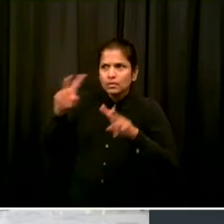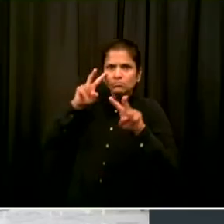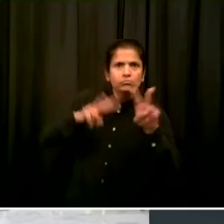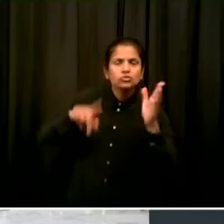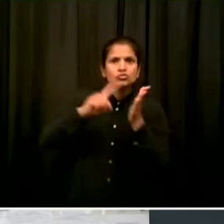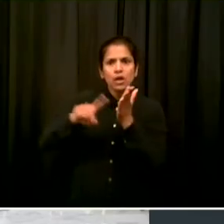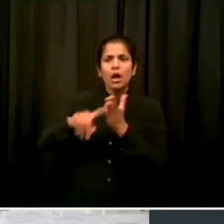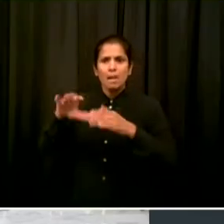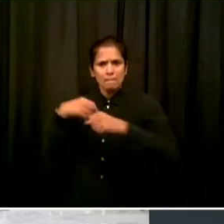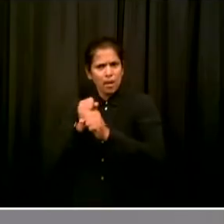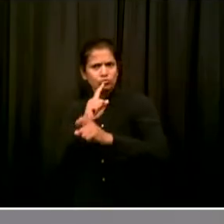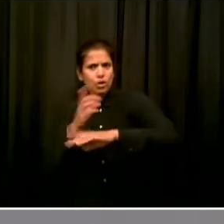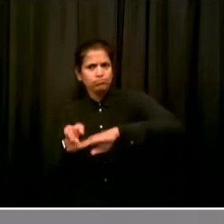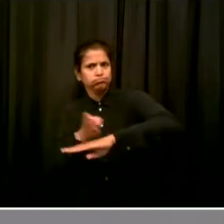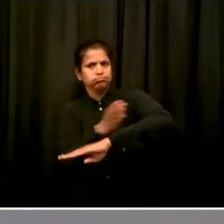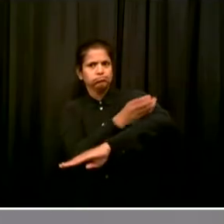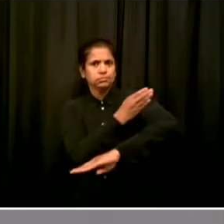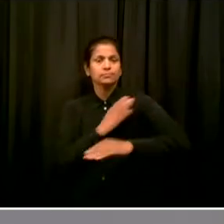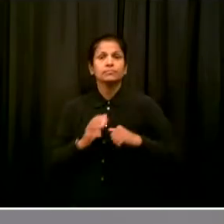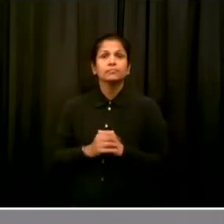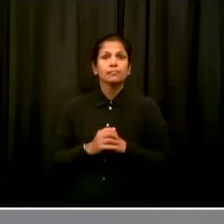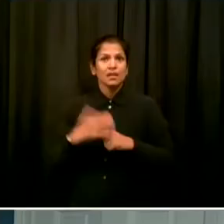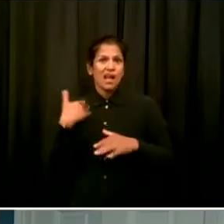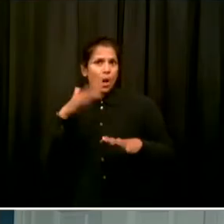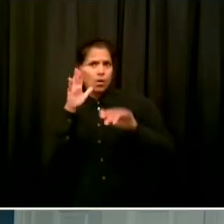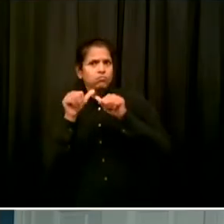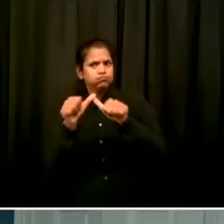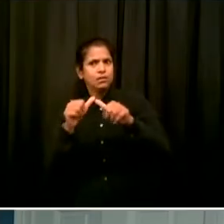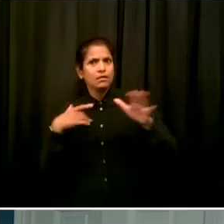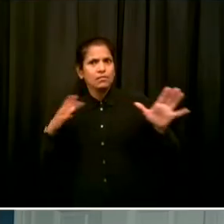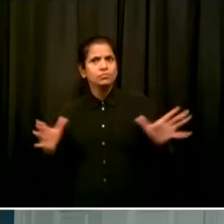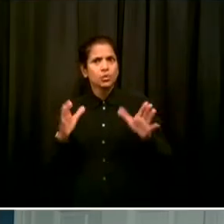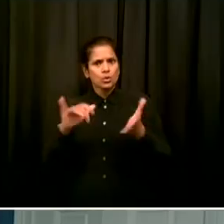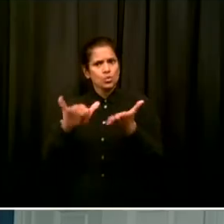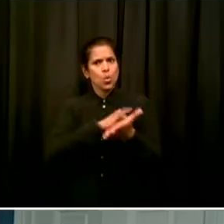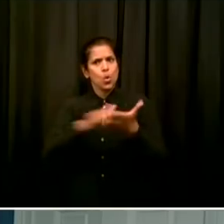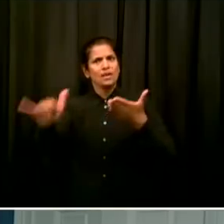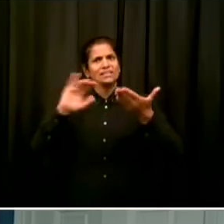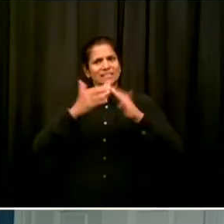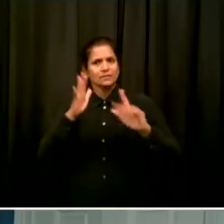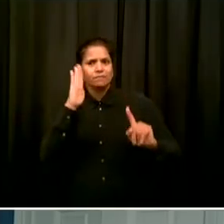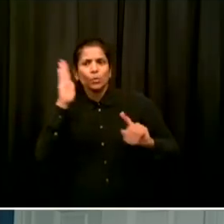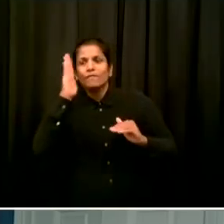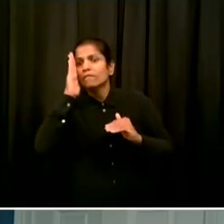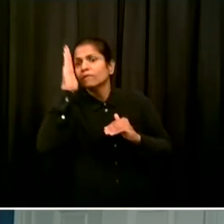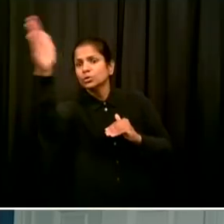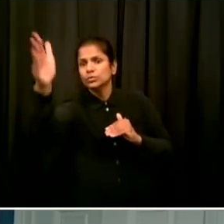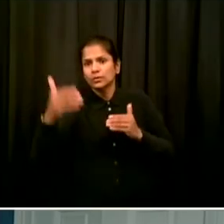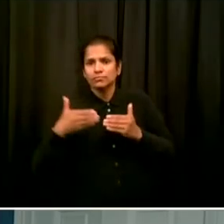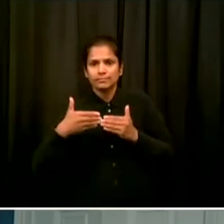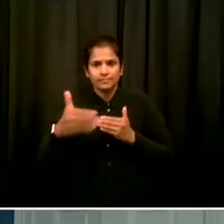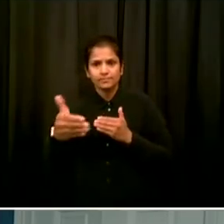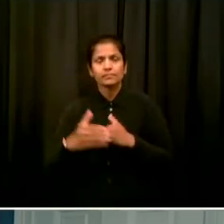WE PROTECTING NEW YORKERS NOW AND MAKING PROGRESS ON LONG TERM PROJECTS THAT WILL MAKE